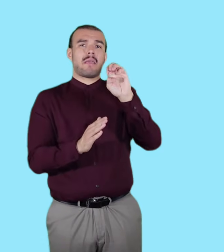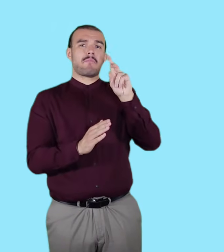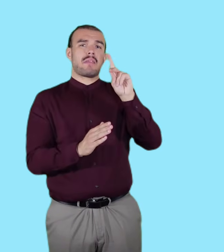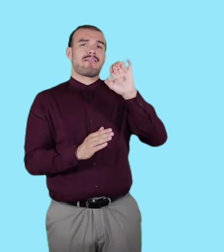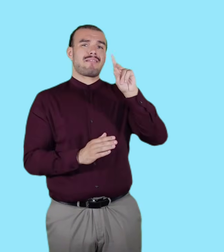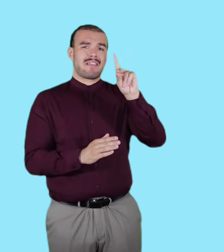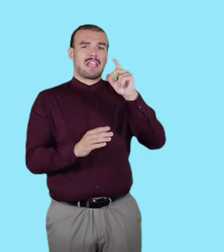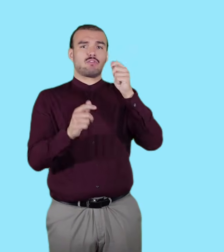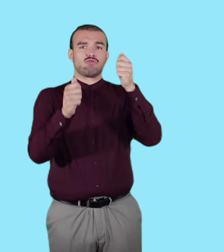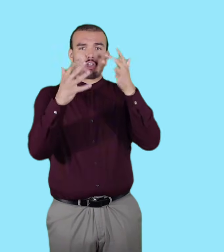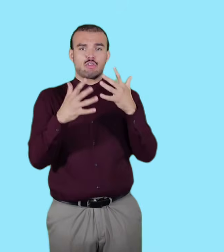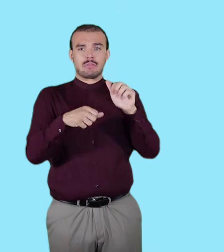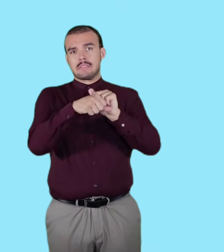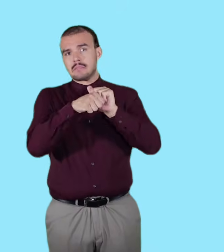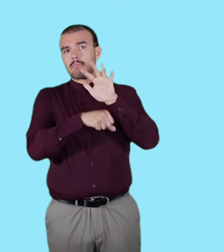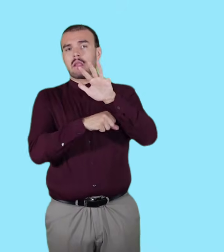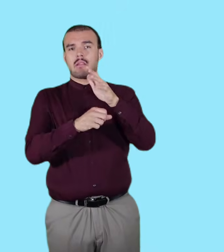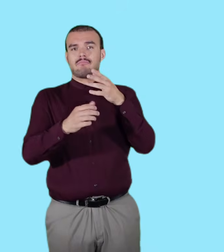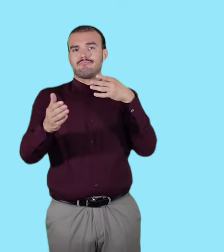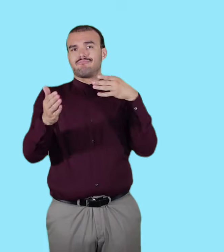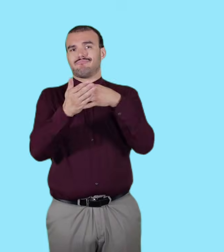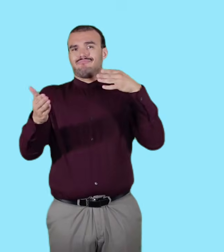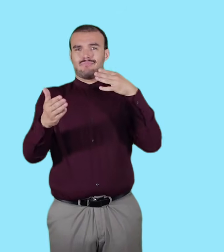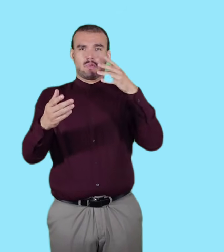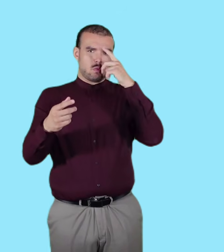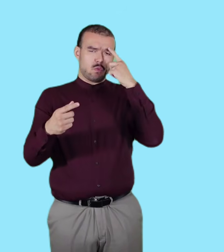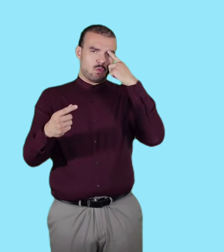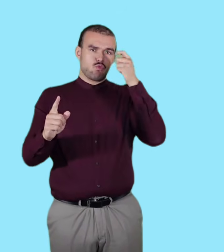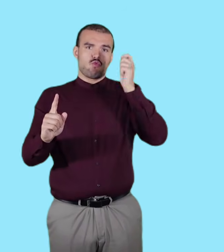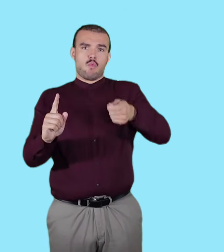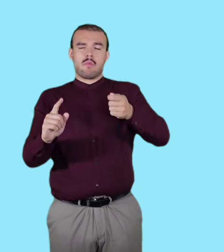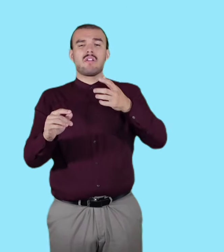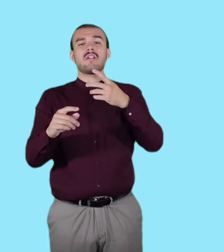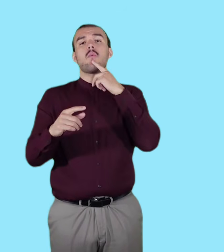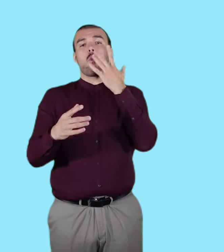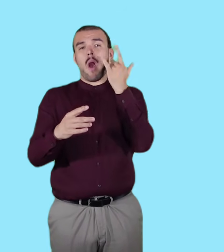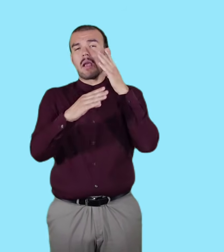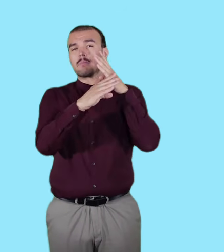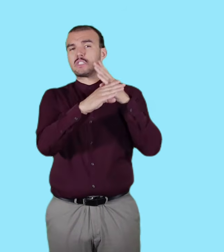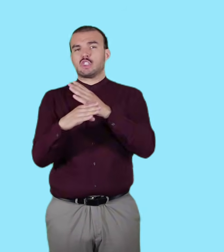submit comments opposing the rules due to the barriers people will face